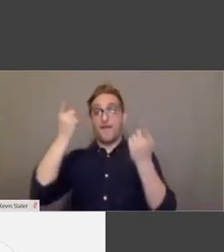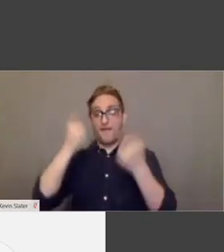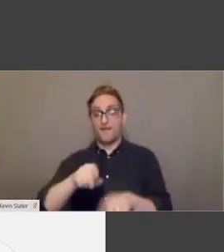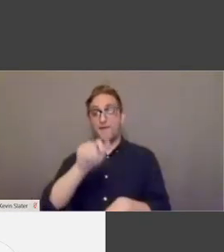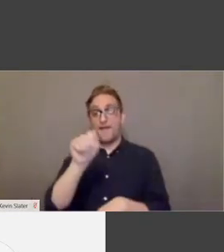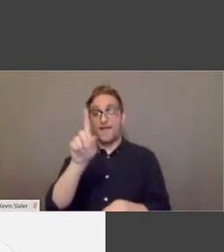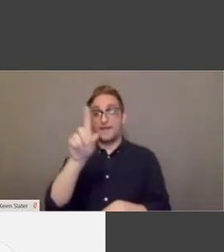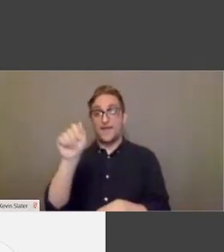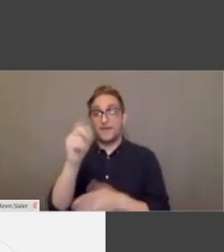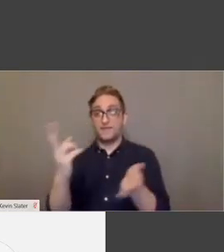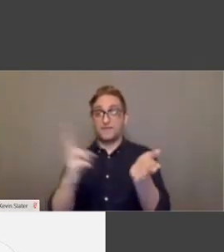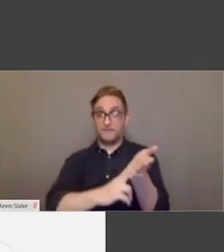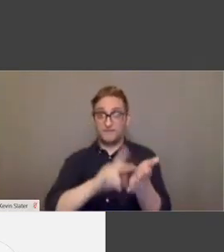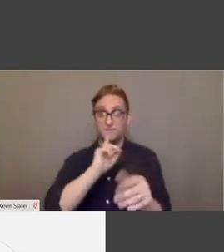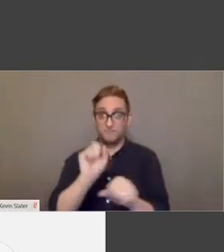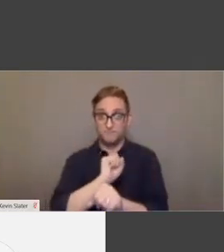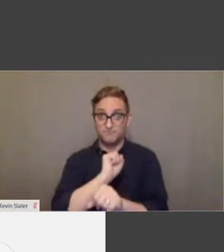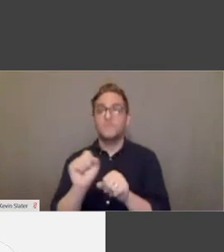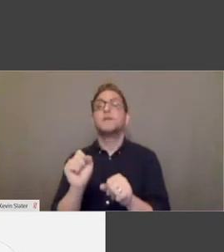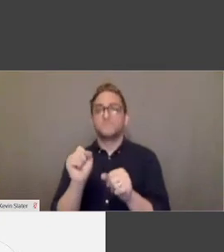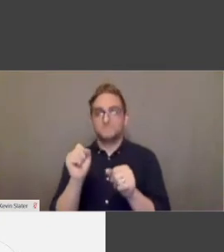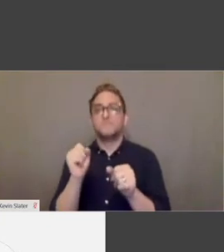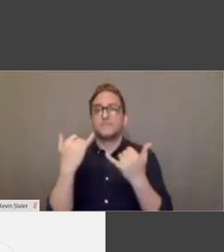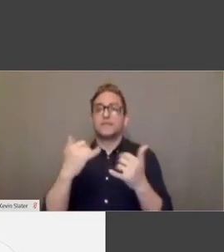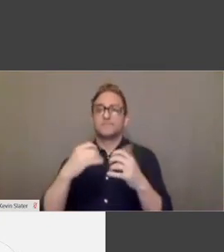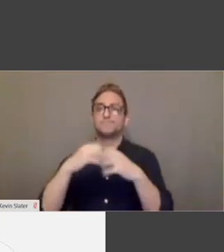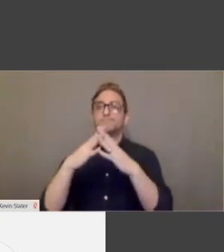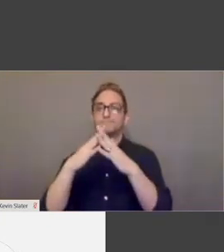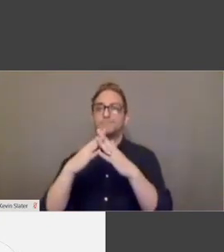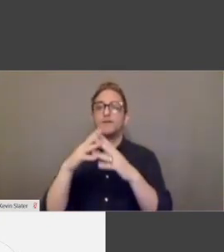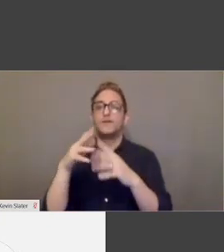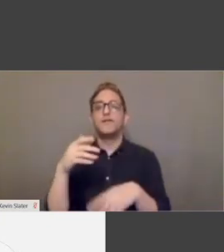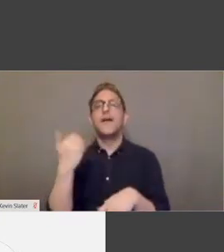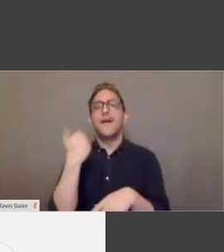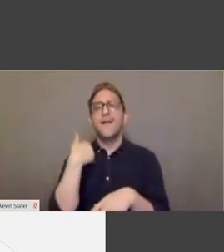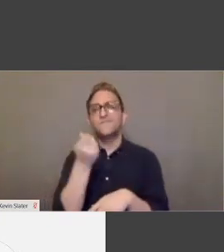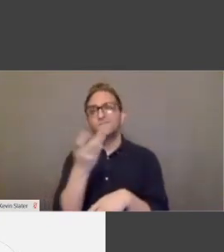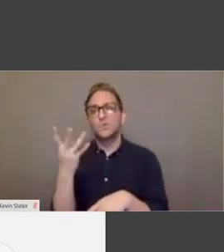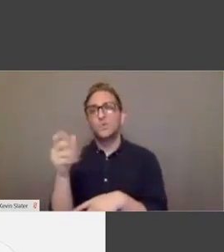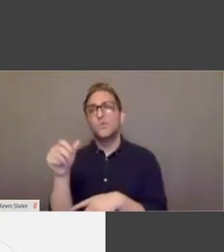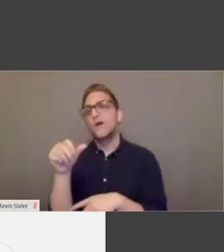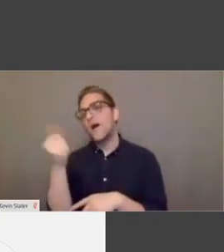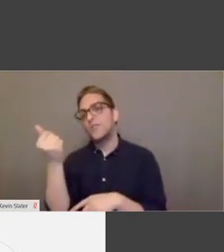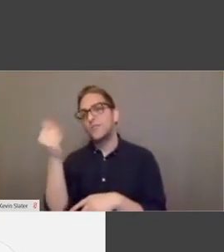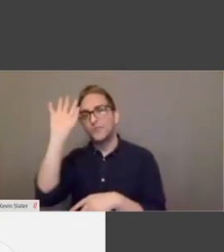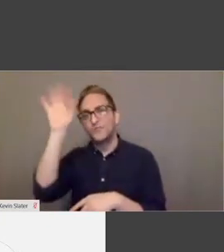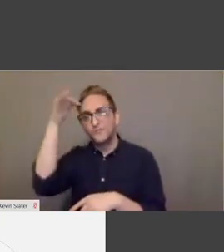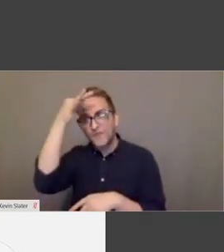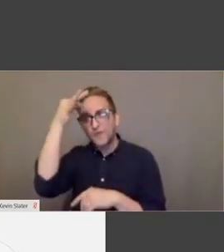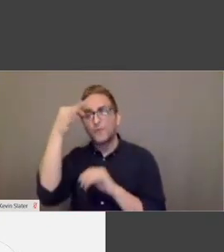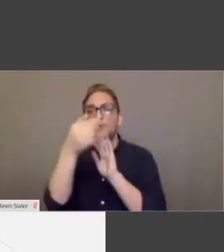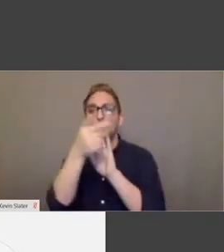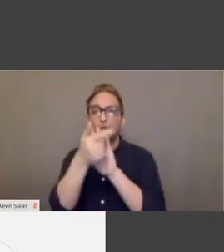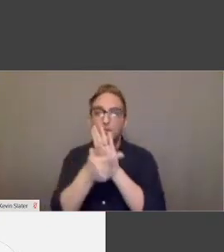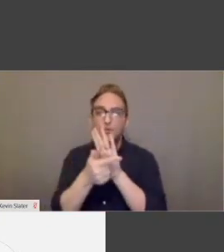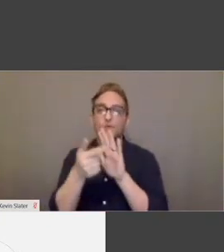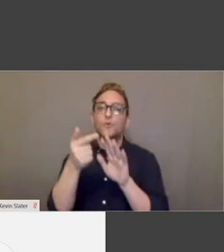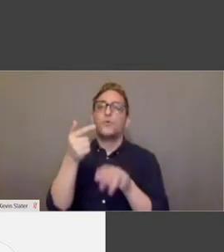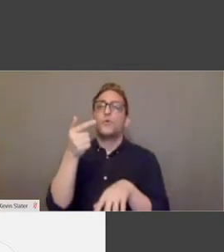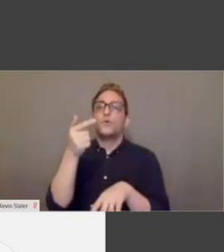There are a couple of other important federal statutes that deal with elimination of discrimination